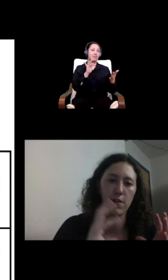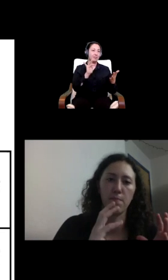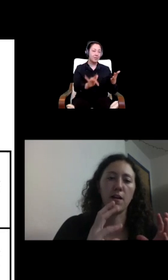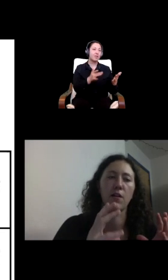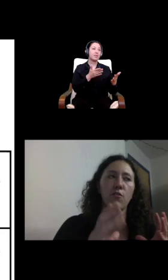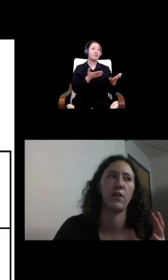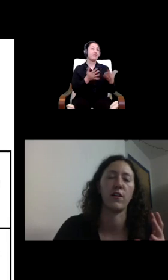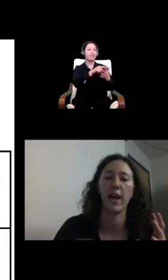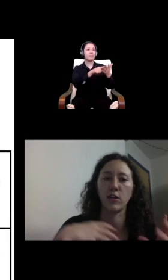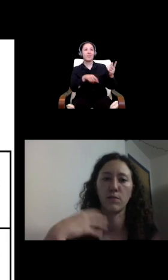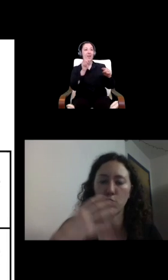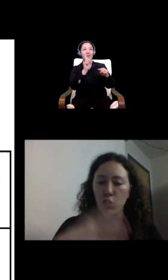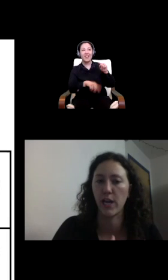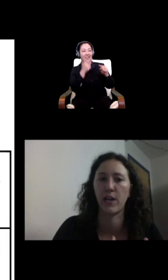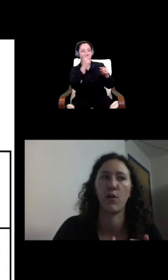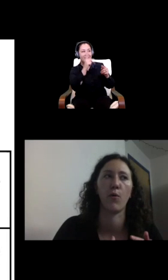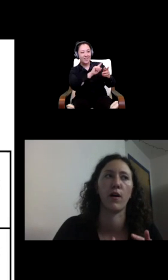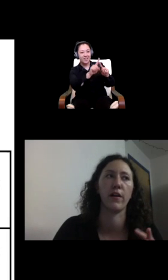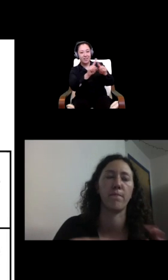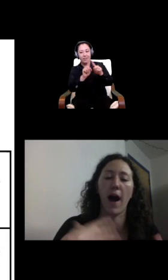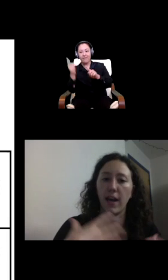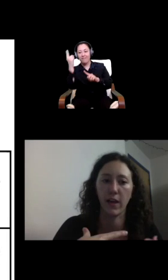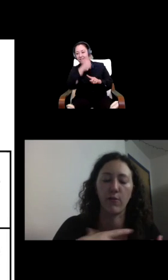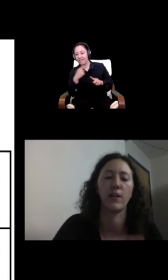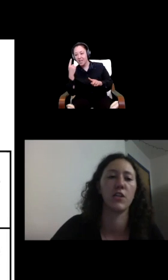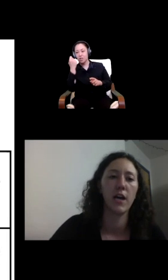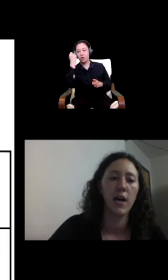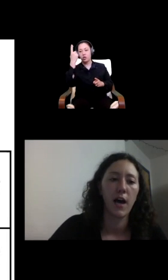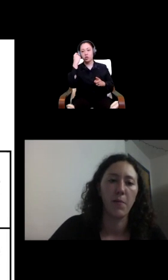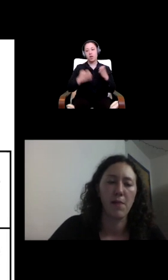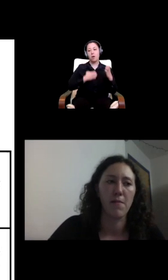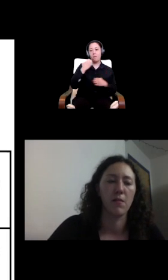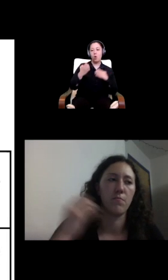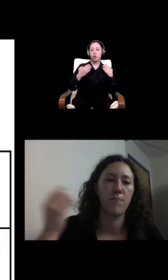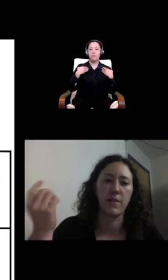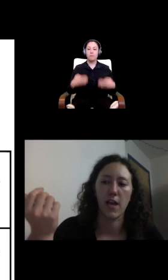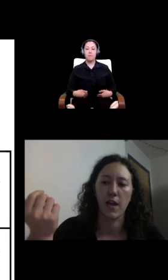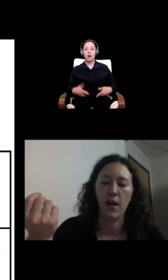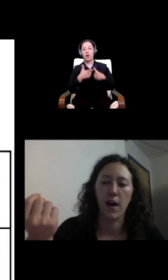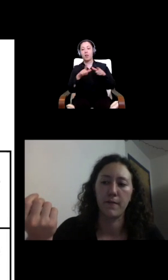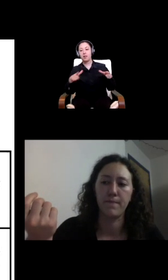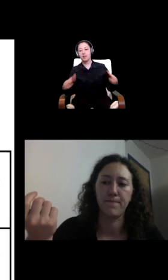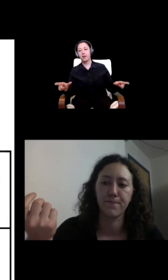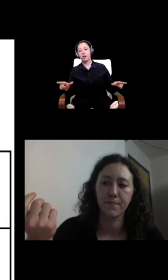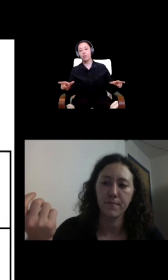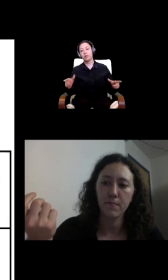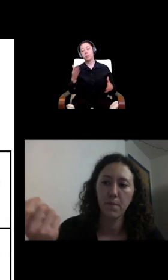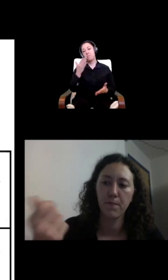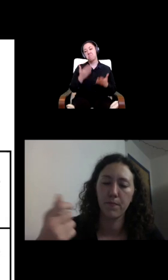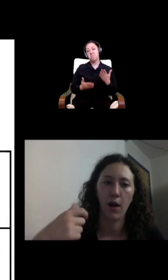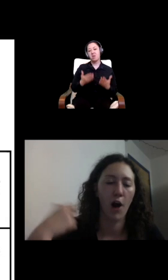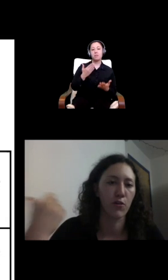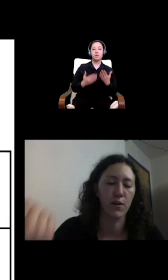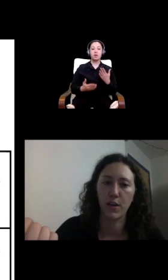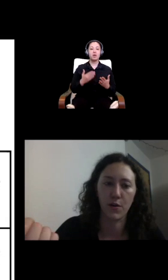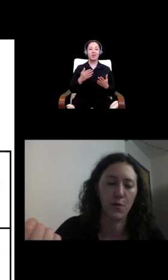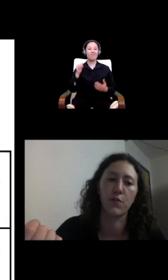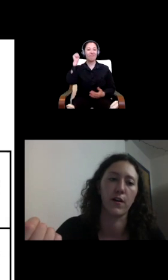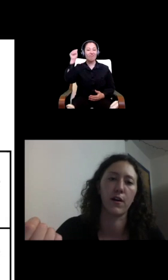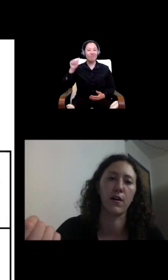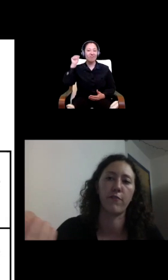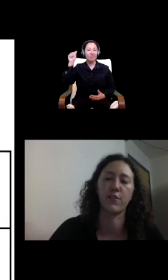their peers to engage emotion or body language. They might be missing auditory cues for someone